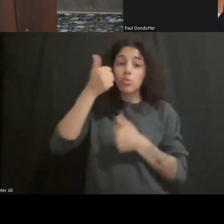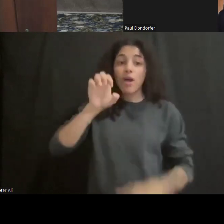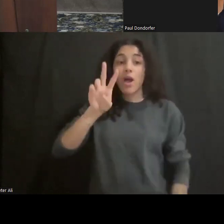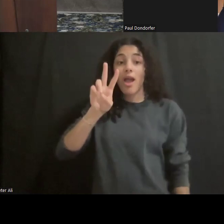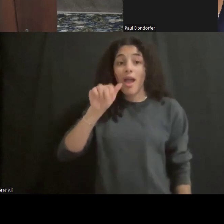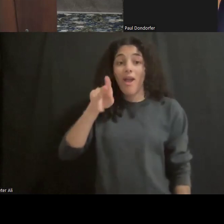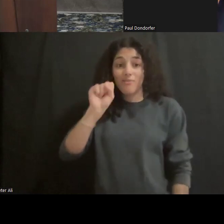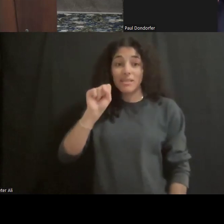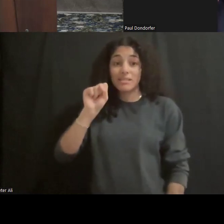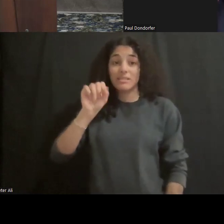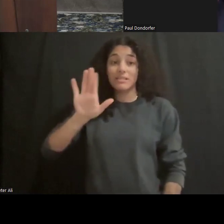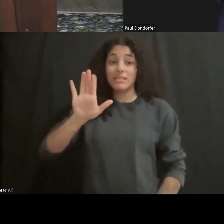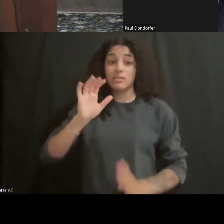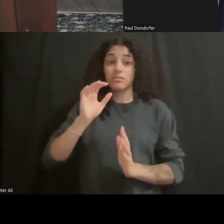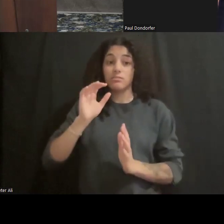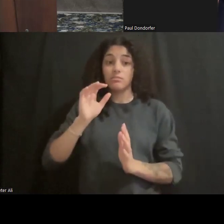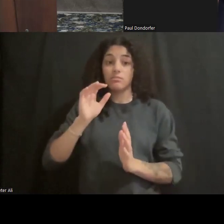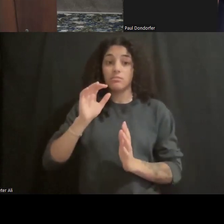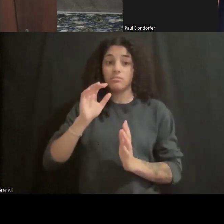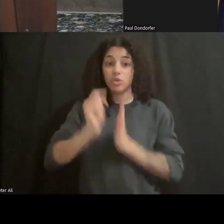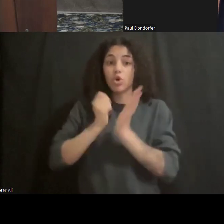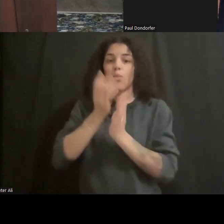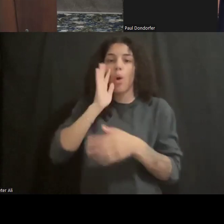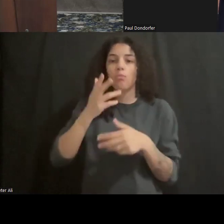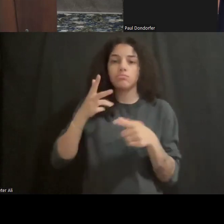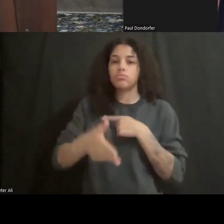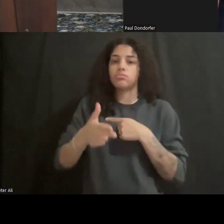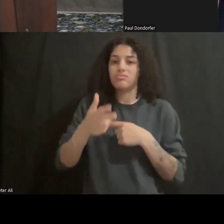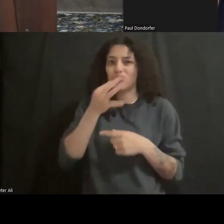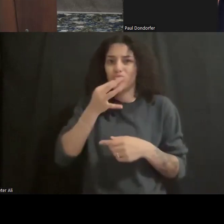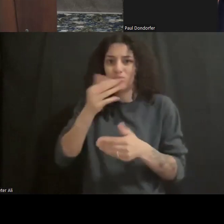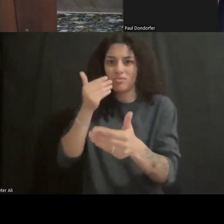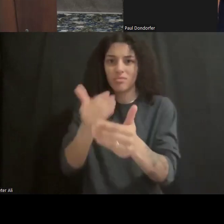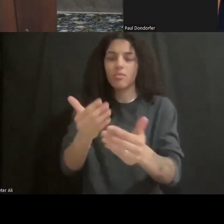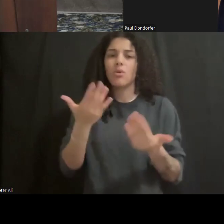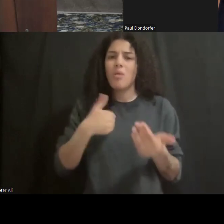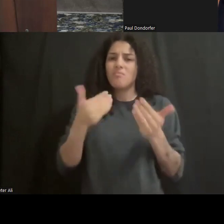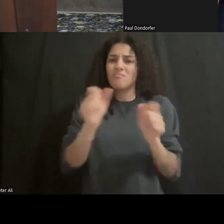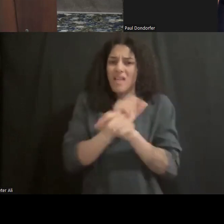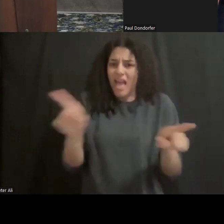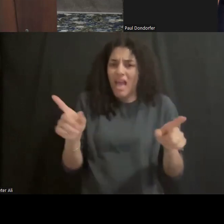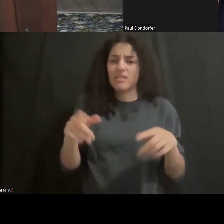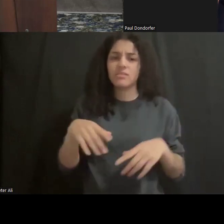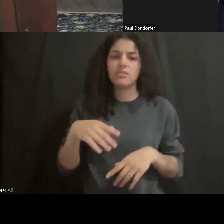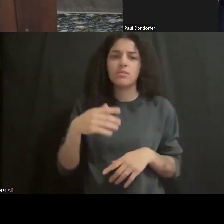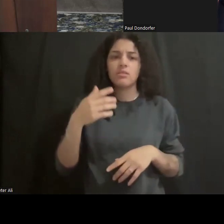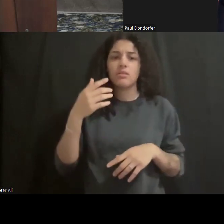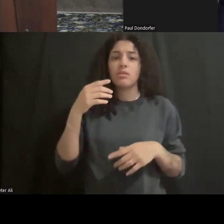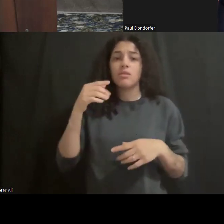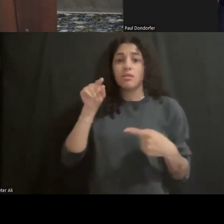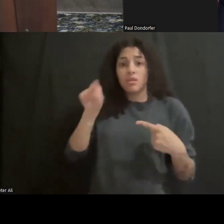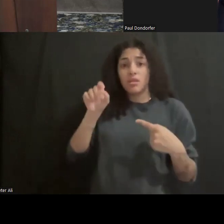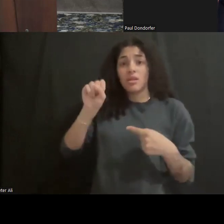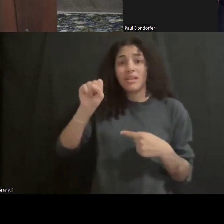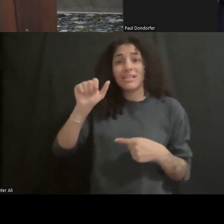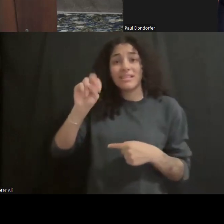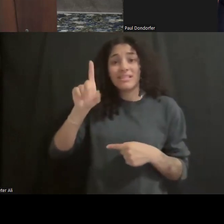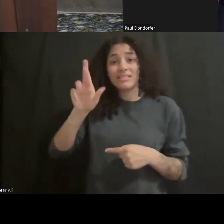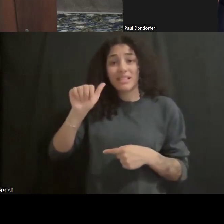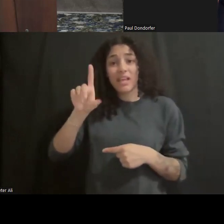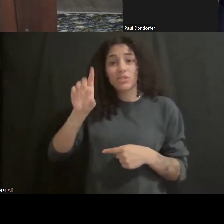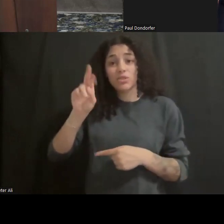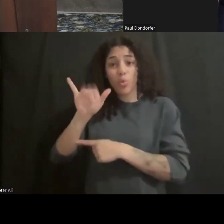most a few weeks So ask yourselves what problem is being solved by Mrs Miss Doy spending the people's